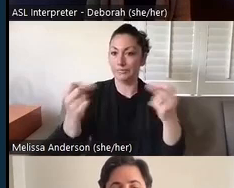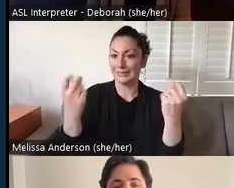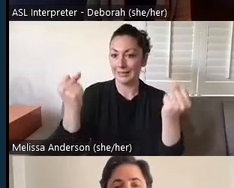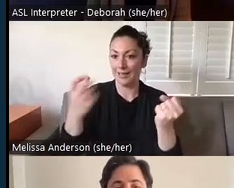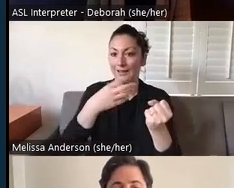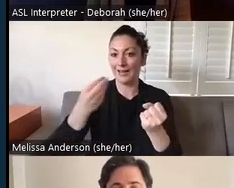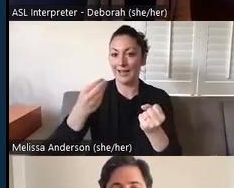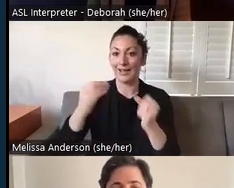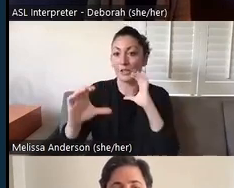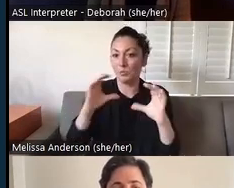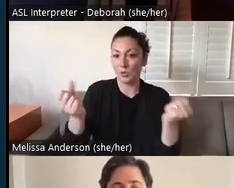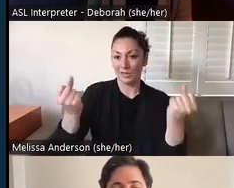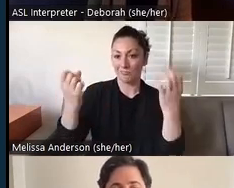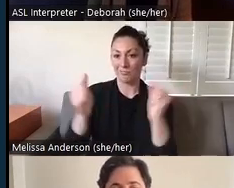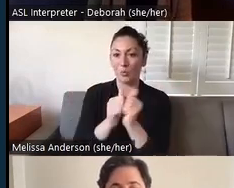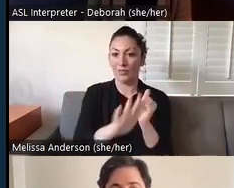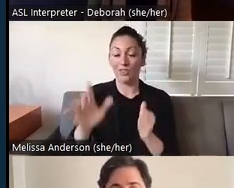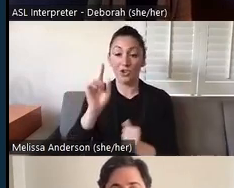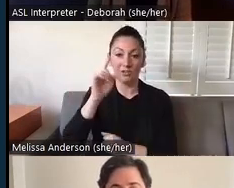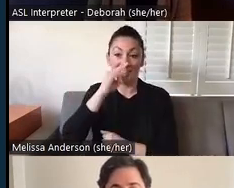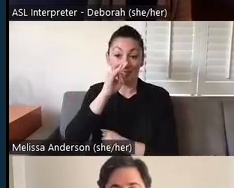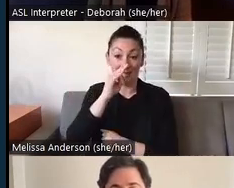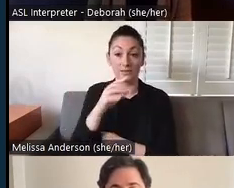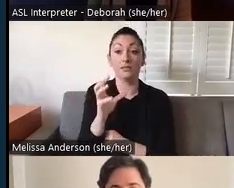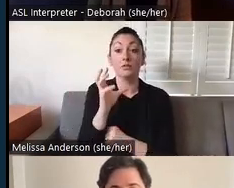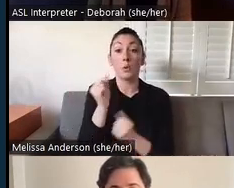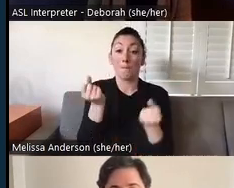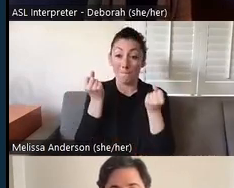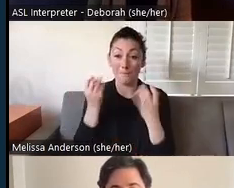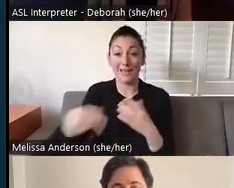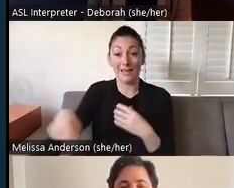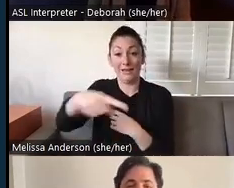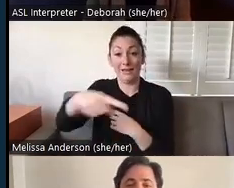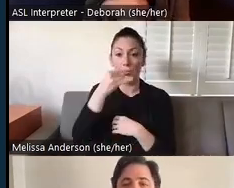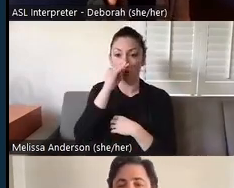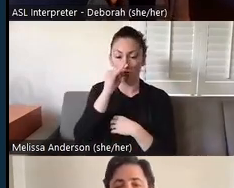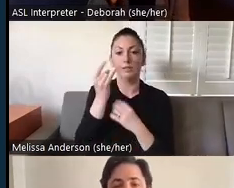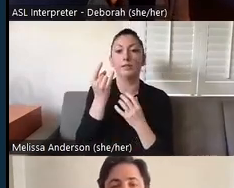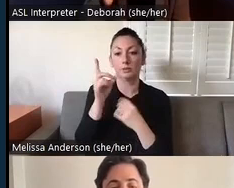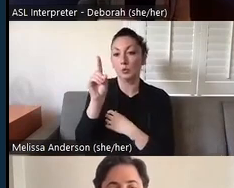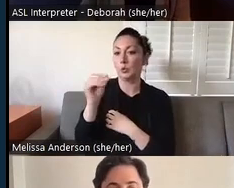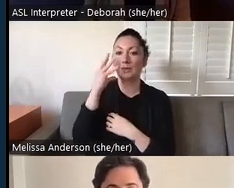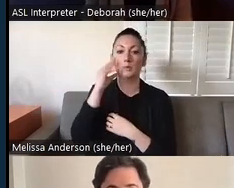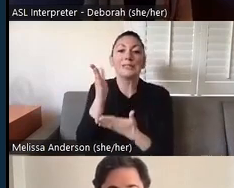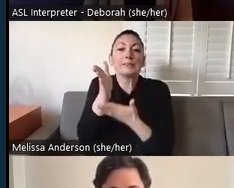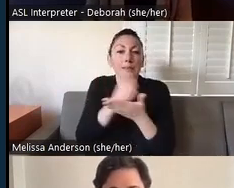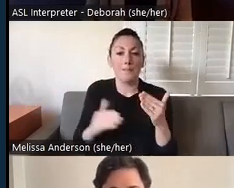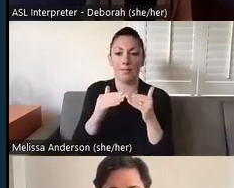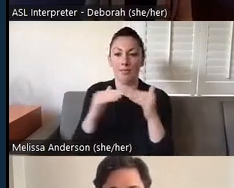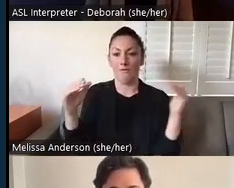hearing families decide to learn ASL to use with their children. Many of those children